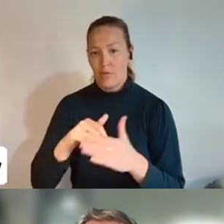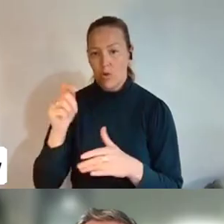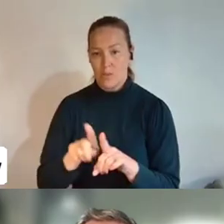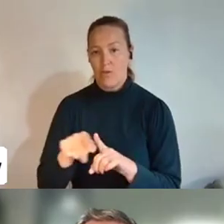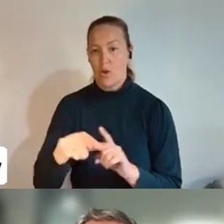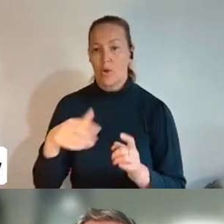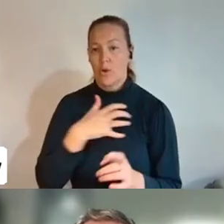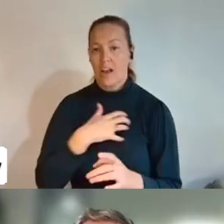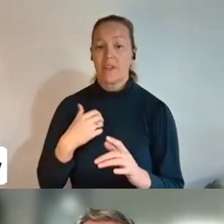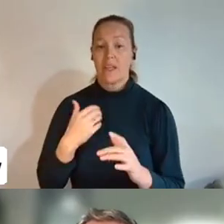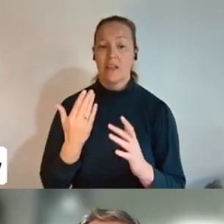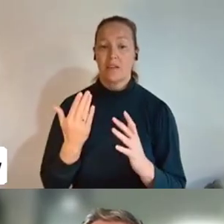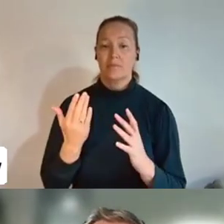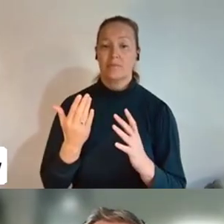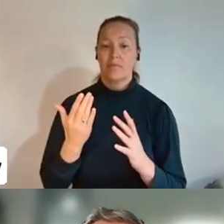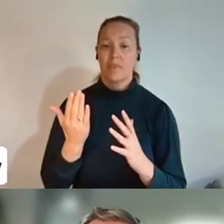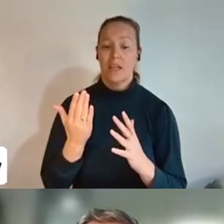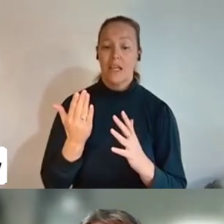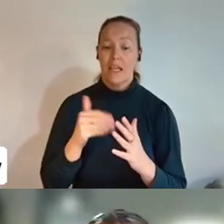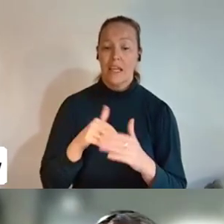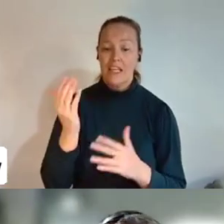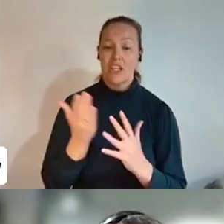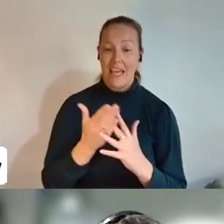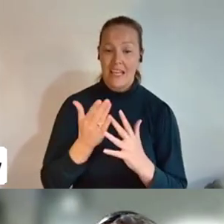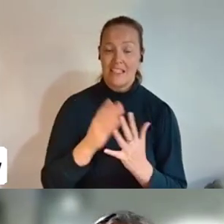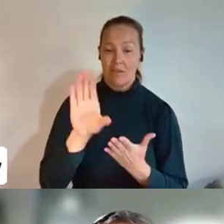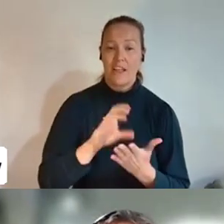this morning. That's only if you're running for central government. I've been advocating for a